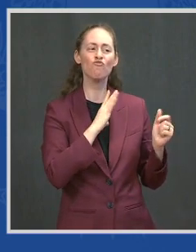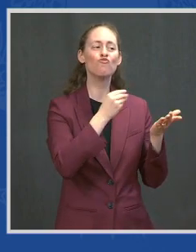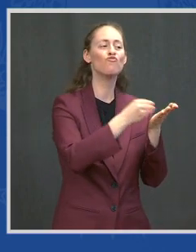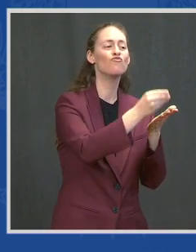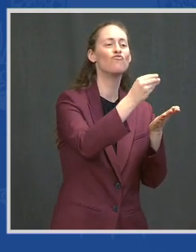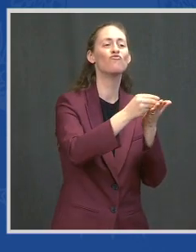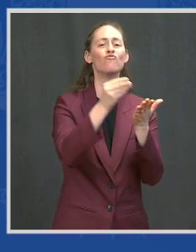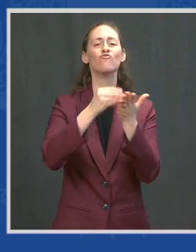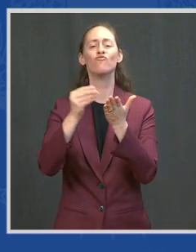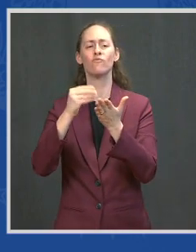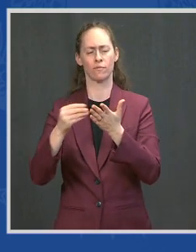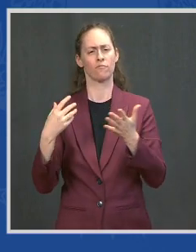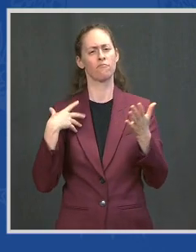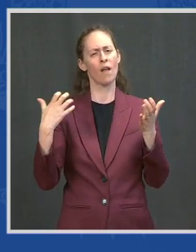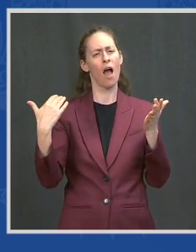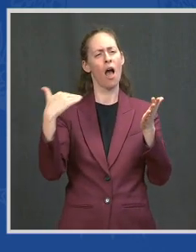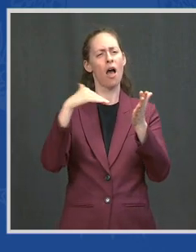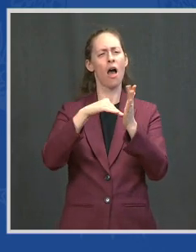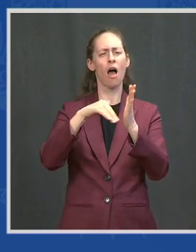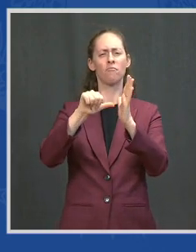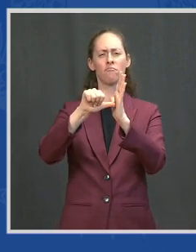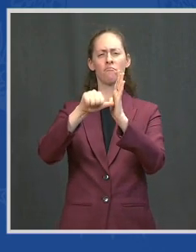We're going to make it easier than ever to get vaccinated.